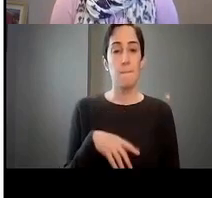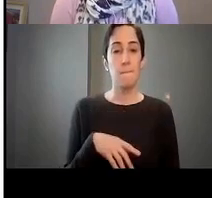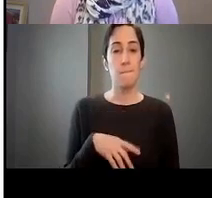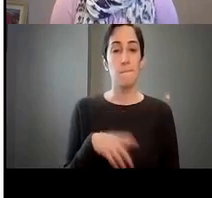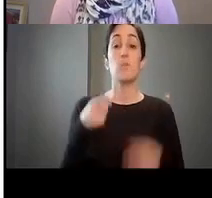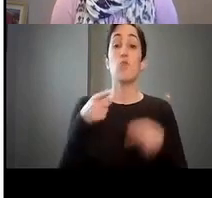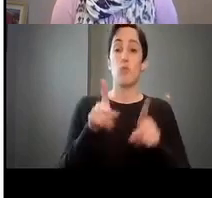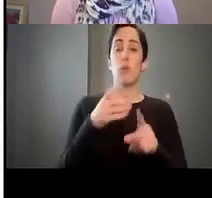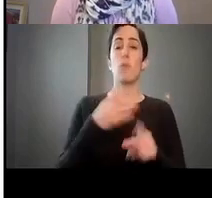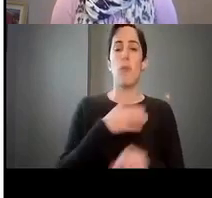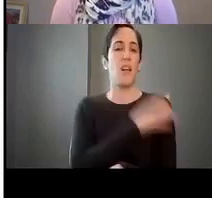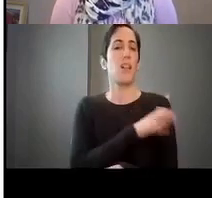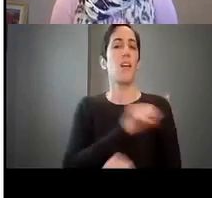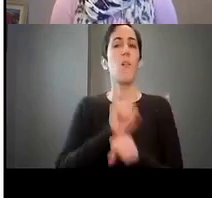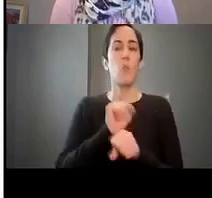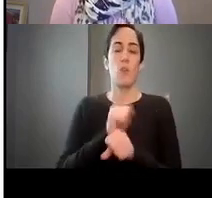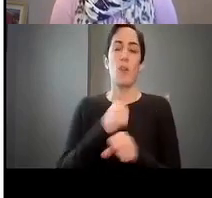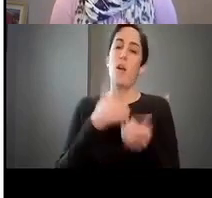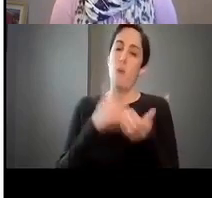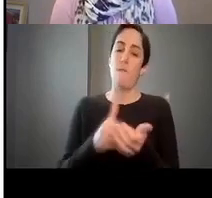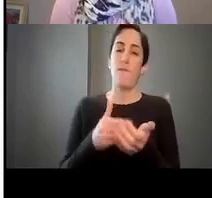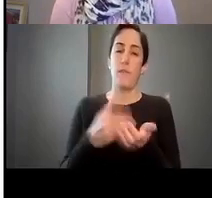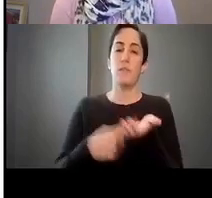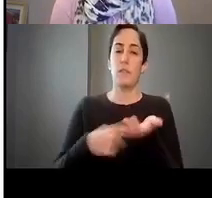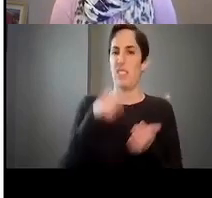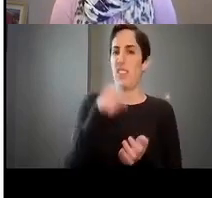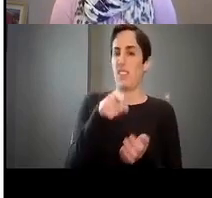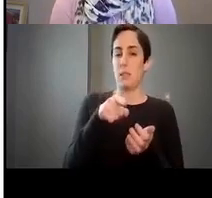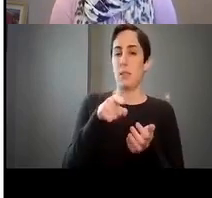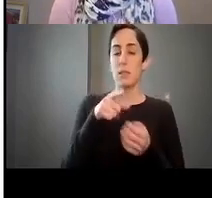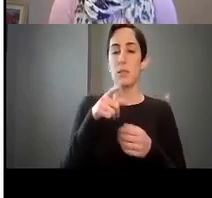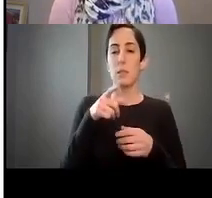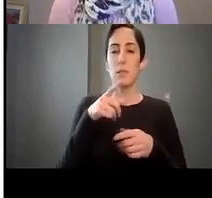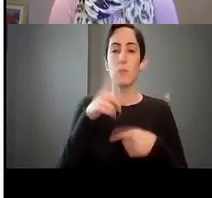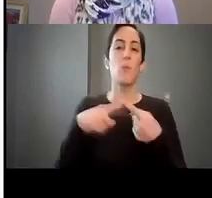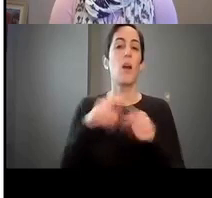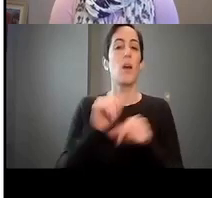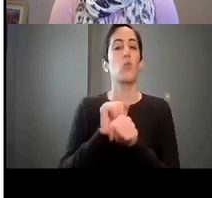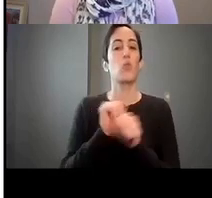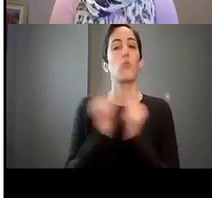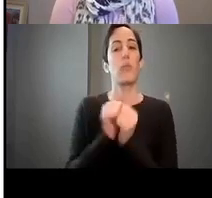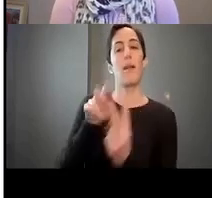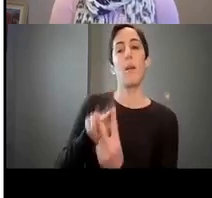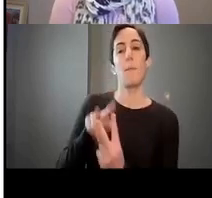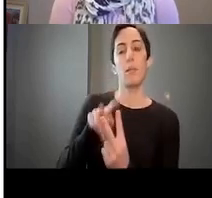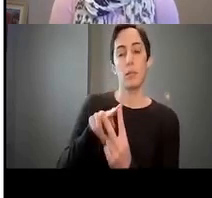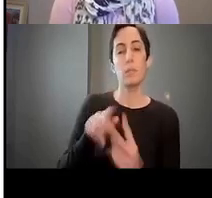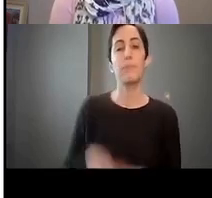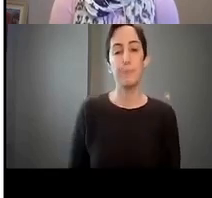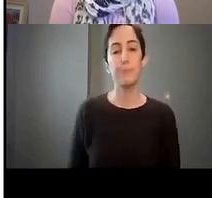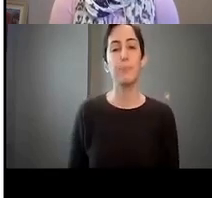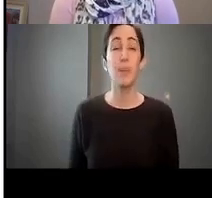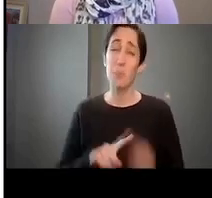a lot with couples about this, but it's in the course of my clinical work talked really true of every family member and a lot with couples about this, but it's being in our homes. Health in a really true of every family member and